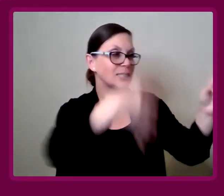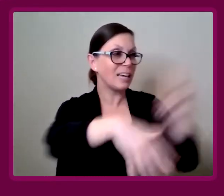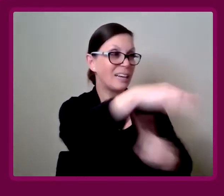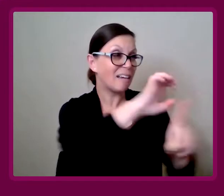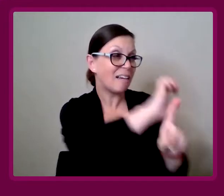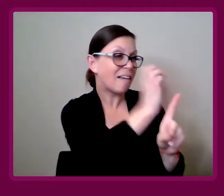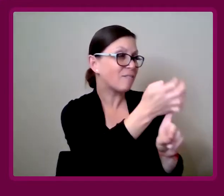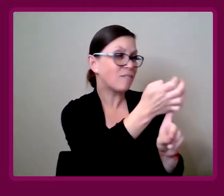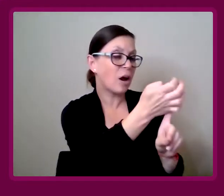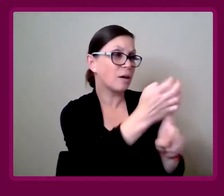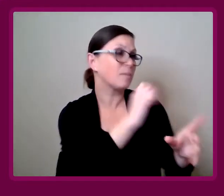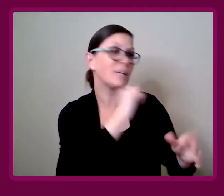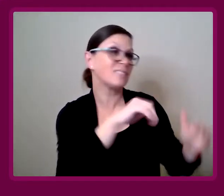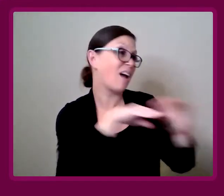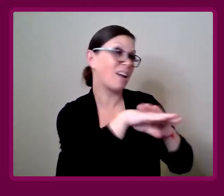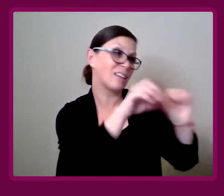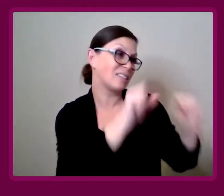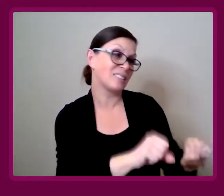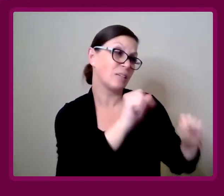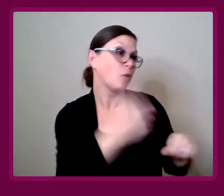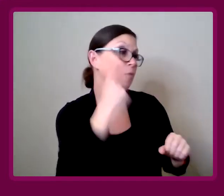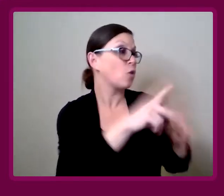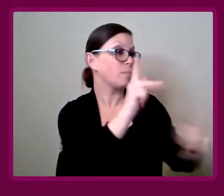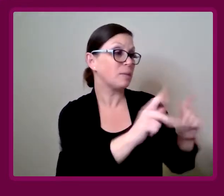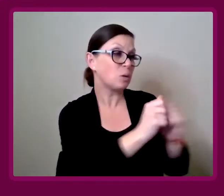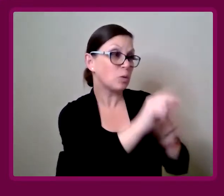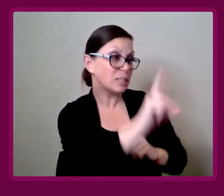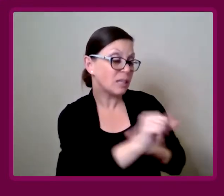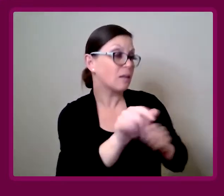outside environment is so inaccessible for people with disabilities.